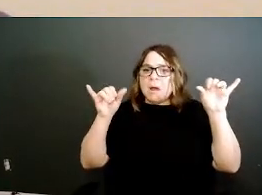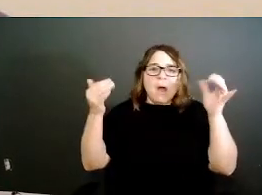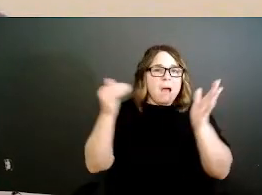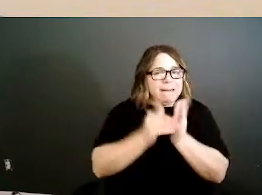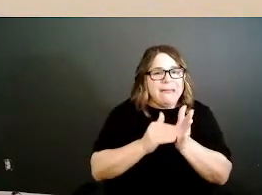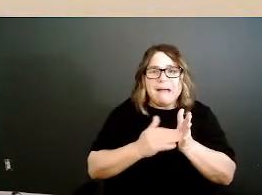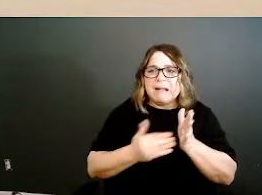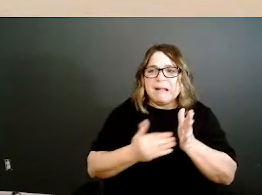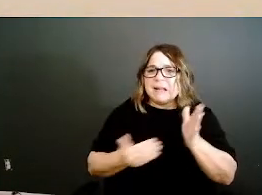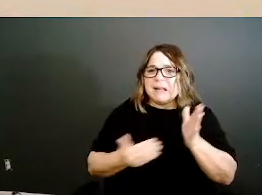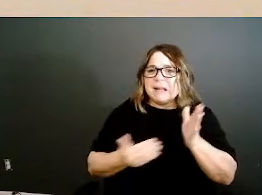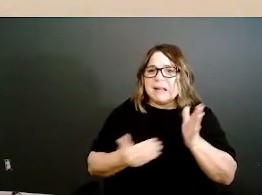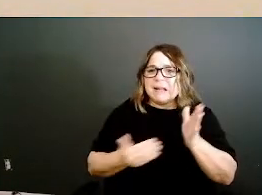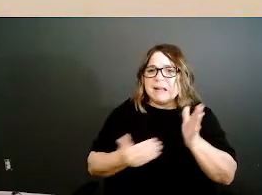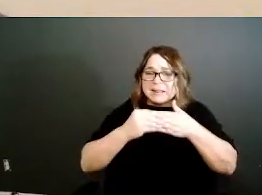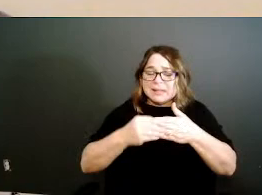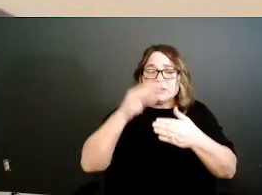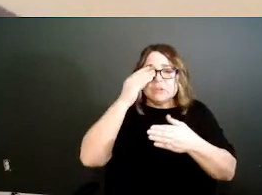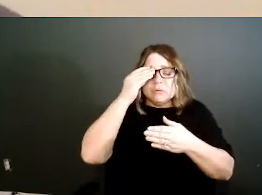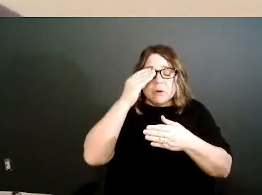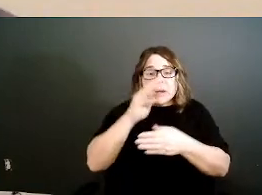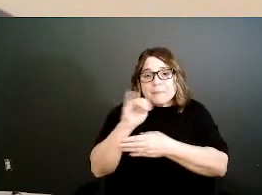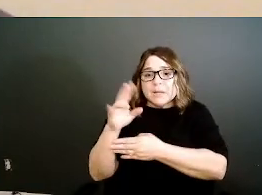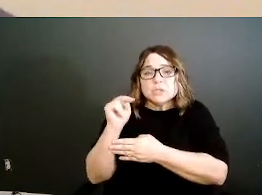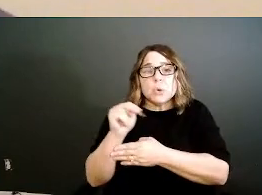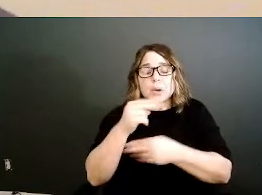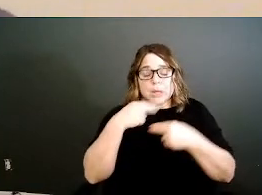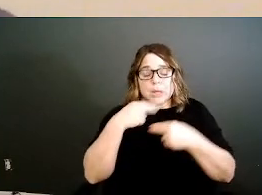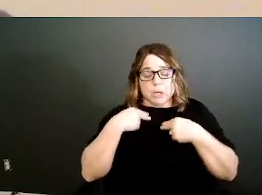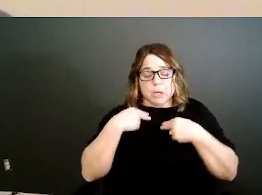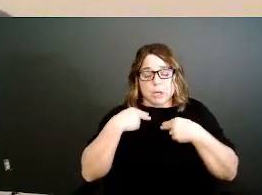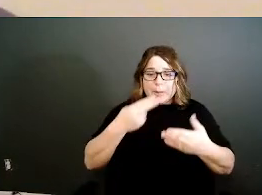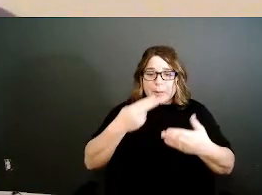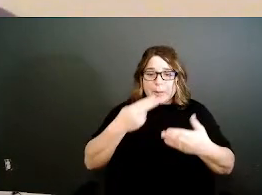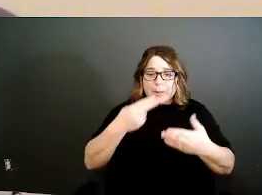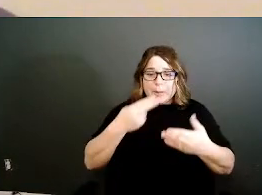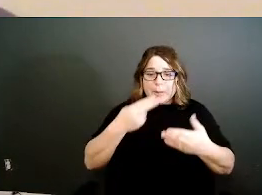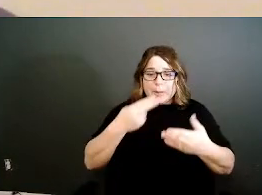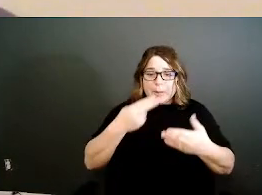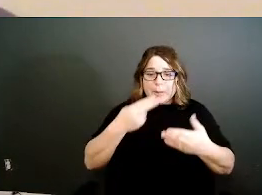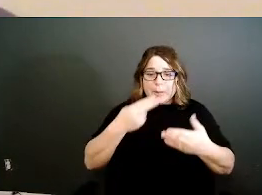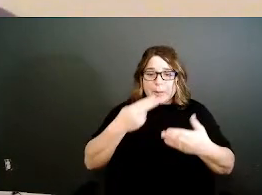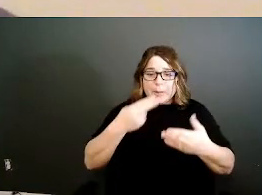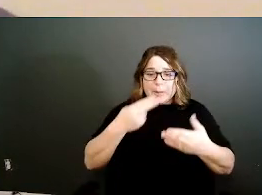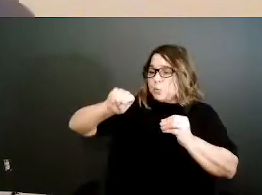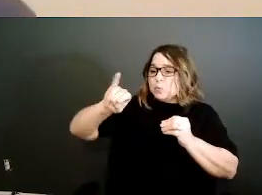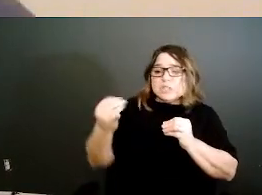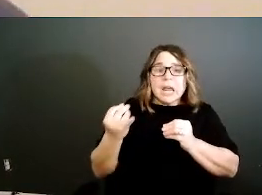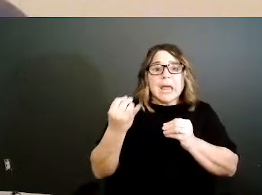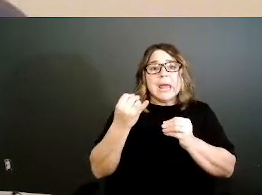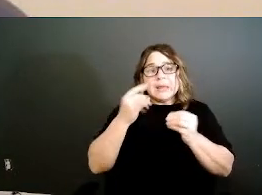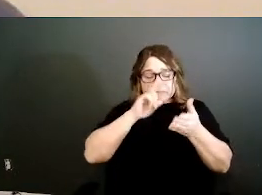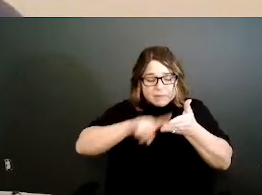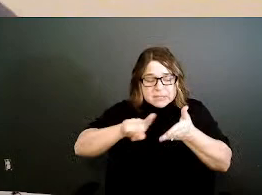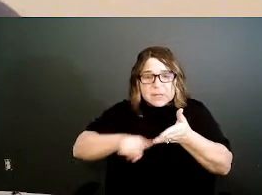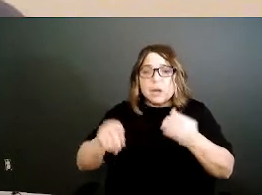HISTORY PROVES THAT WISER, FAIRER AND MORE ACCOUNTABLE PUBLIC SAFETY IS NOT A MATTER OF ASKING THE POLICE FEDERATION NICELY, IT'S NOT A MATTER OF APPEALING TO